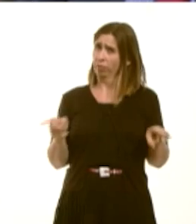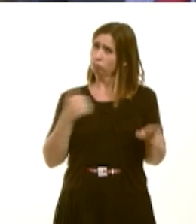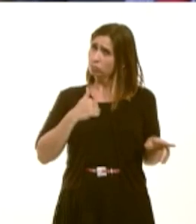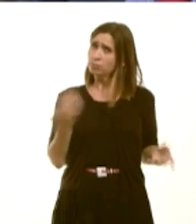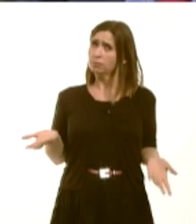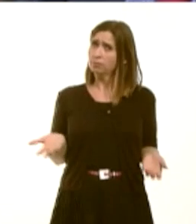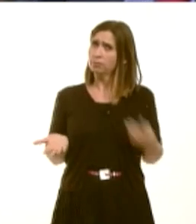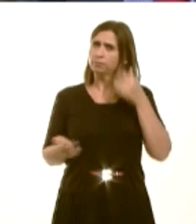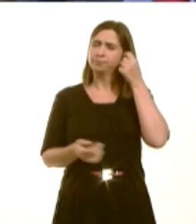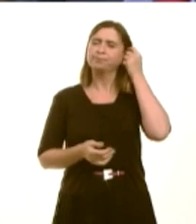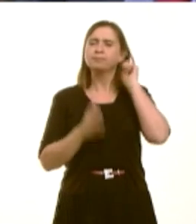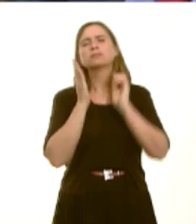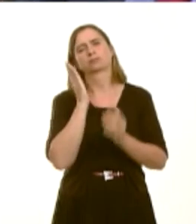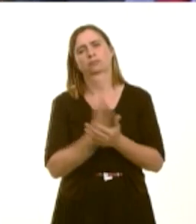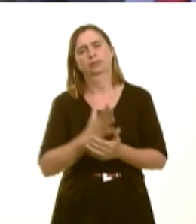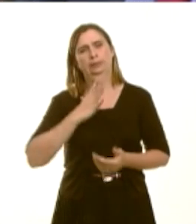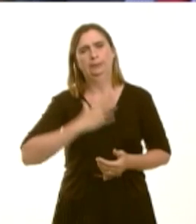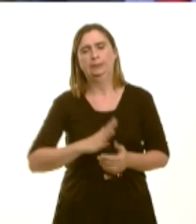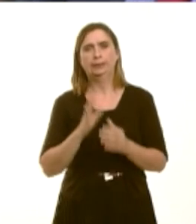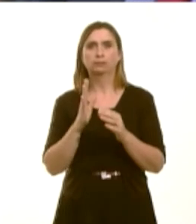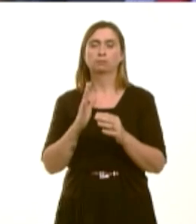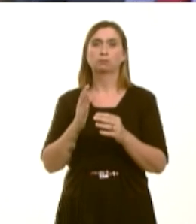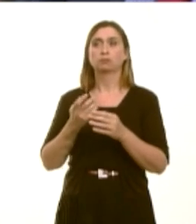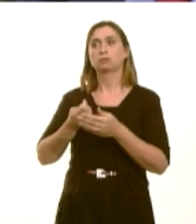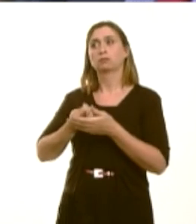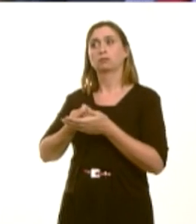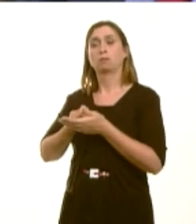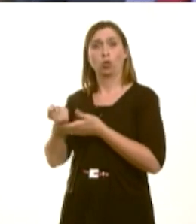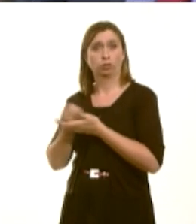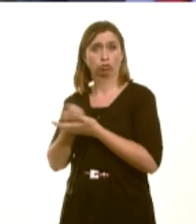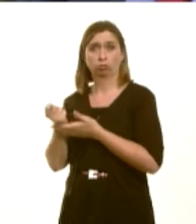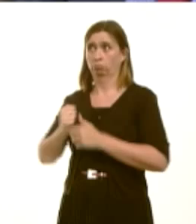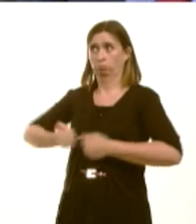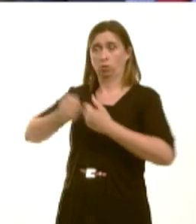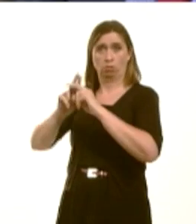is a need for more private homes and the housebuilders are meeting that need; we see, of course,